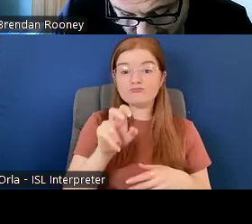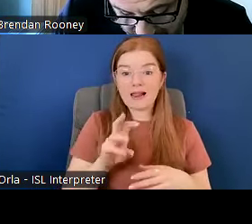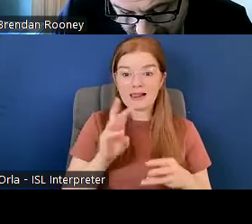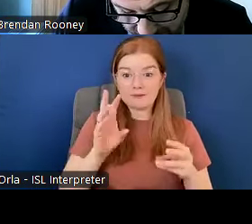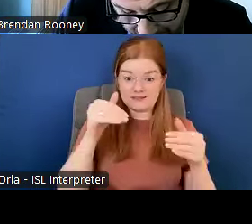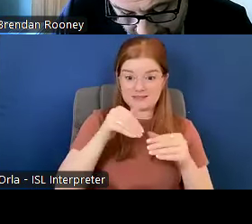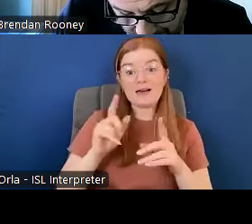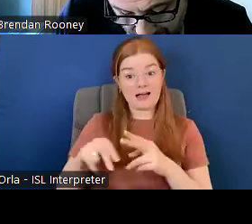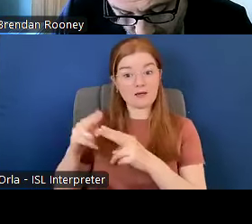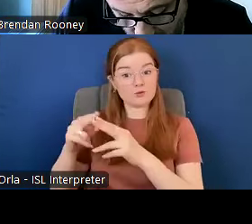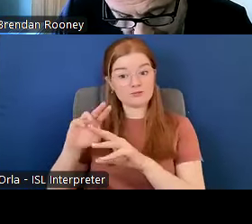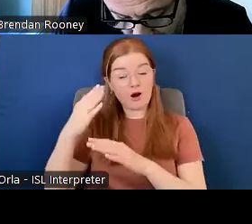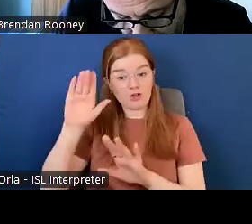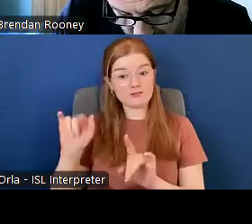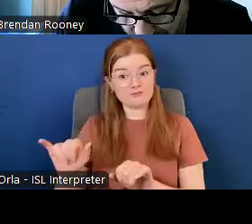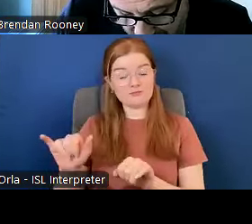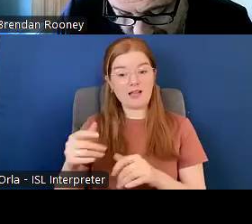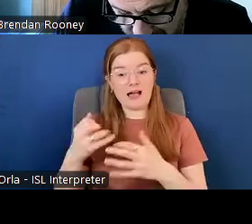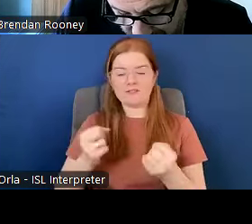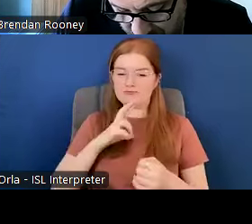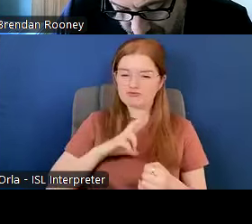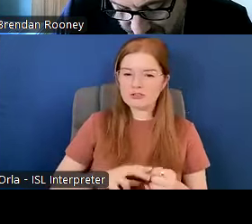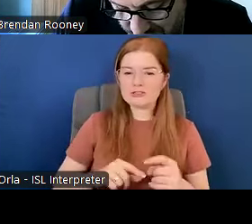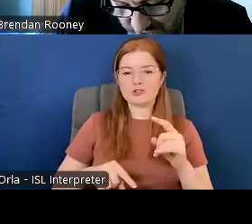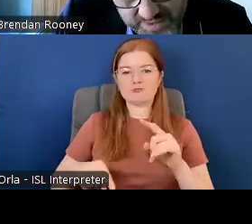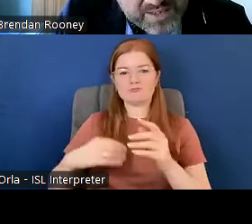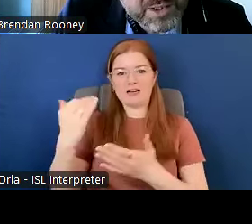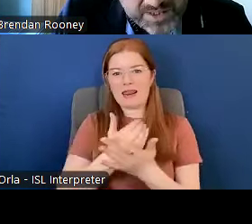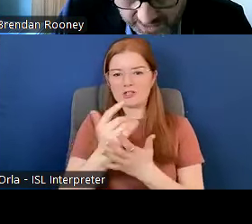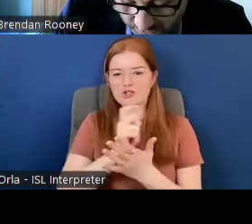Ireland and a wonderfully rich and varied collection of sketches and studies in